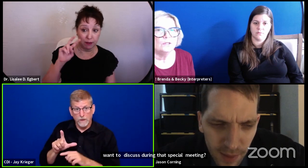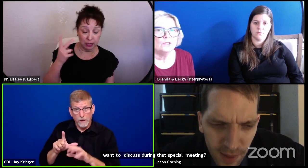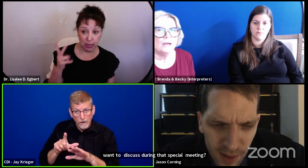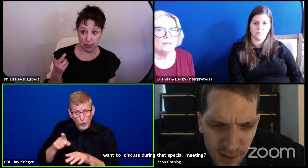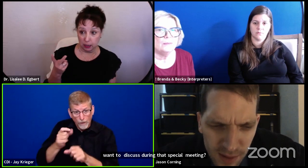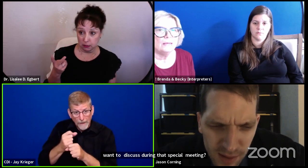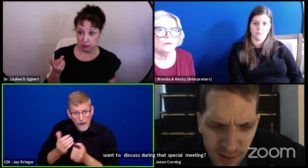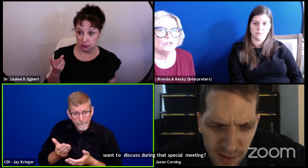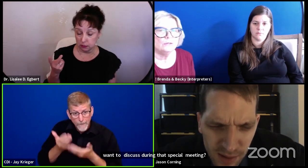Michele has made a motion.